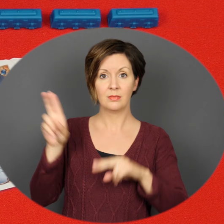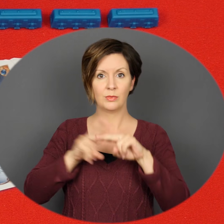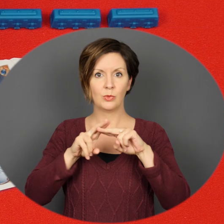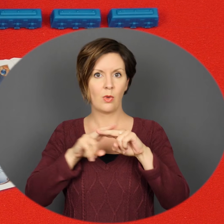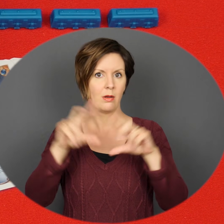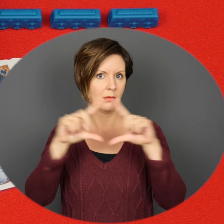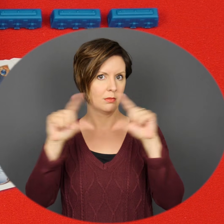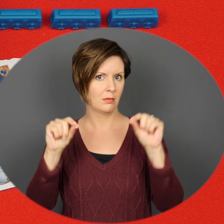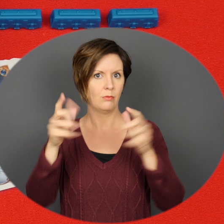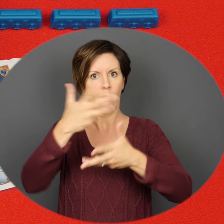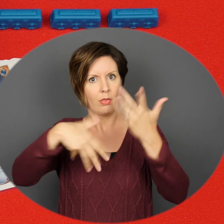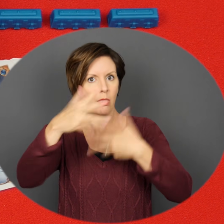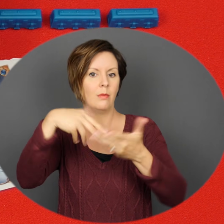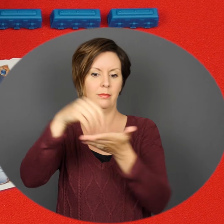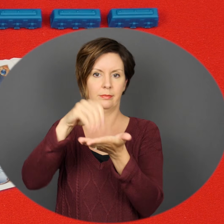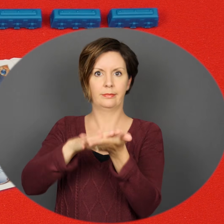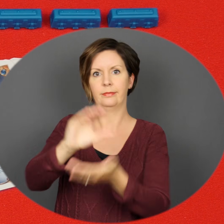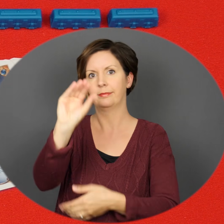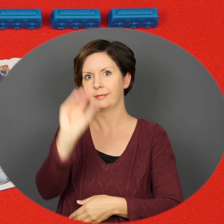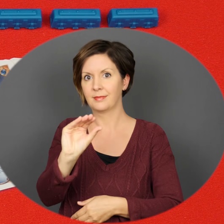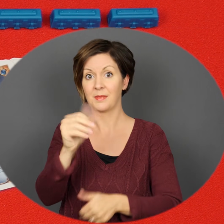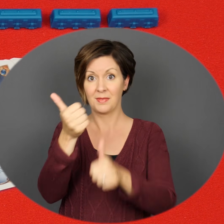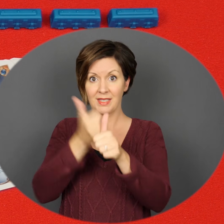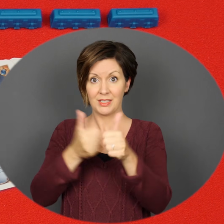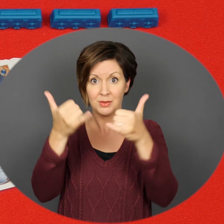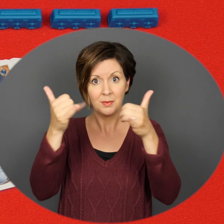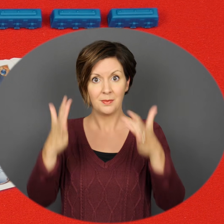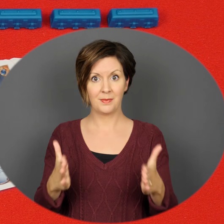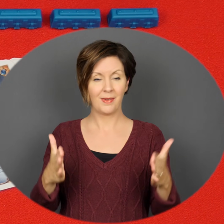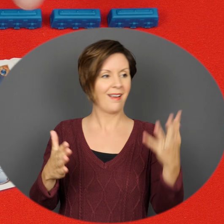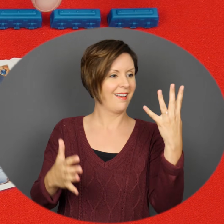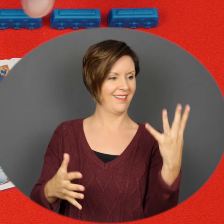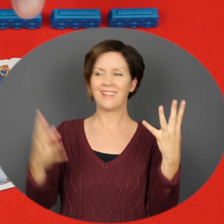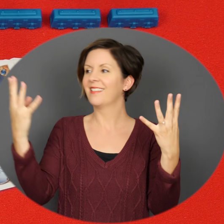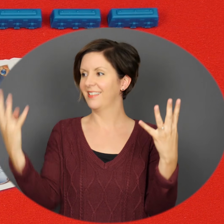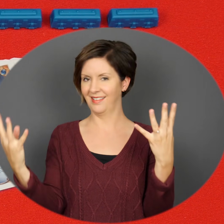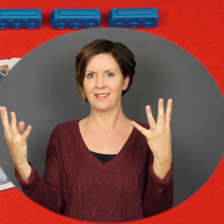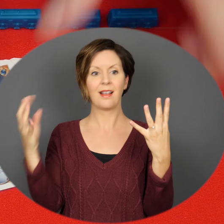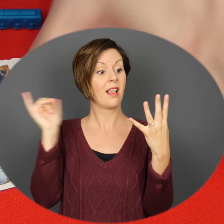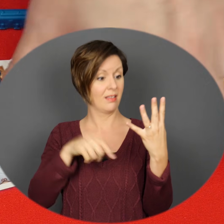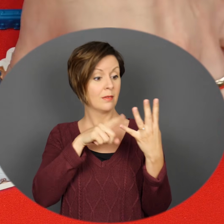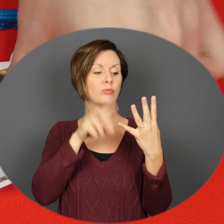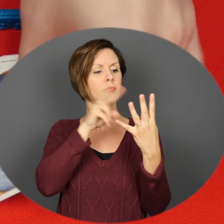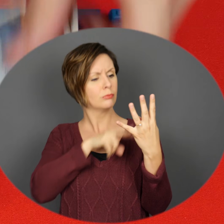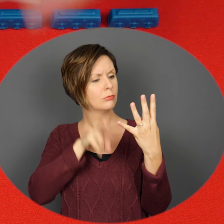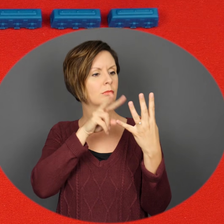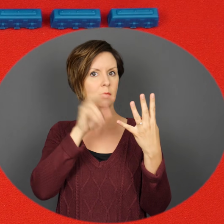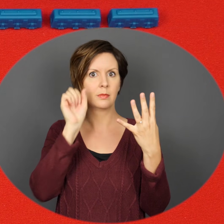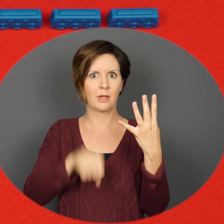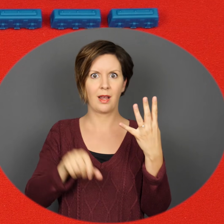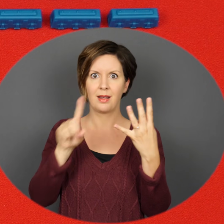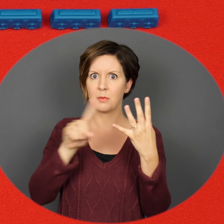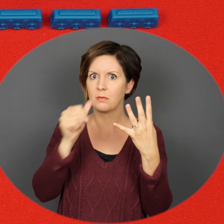which you'll shuffle into a face down deck, dealing four of them to each of the players and you can always look at your own cards,